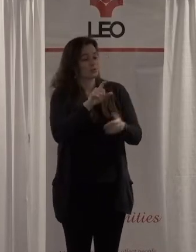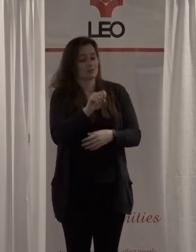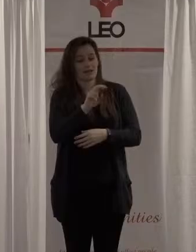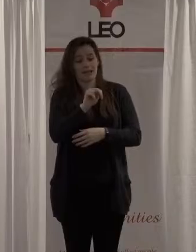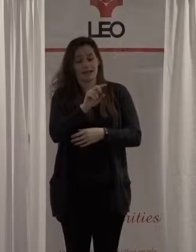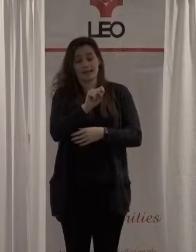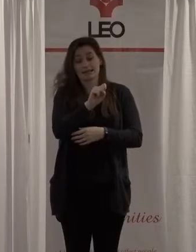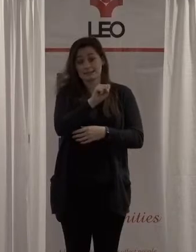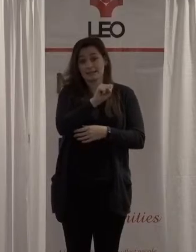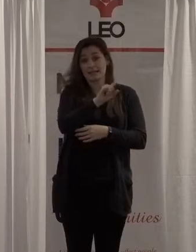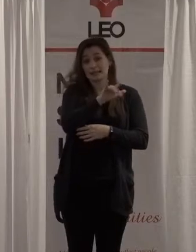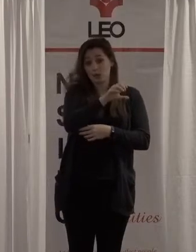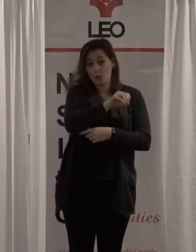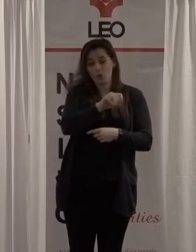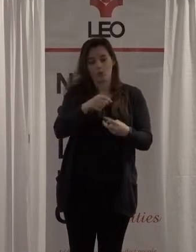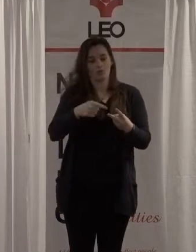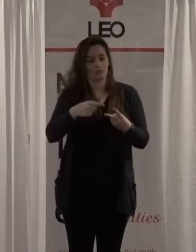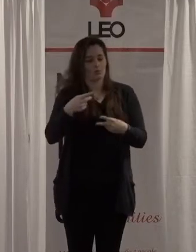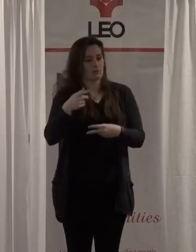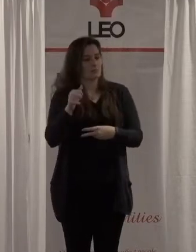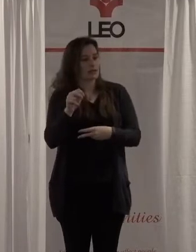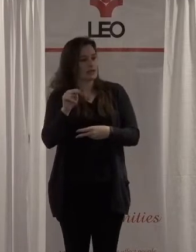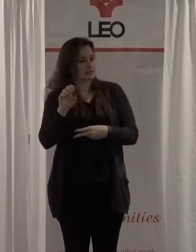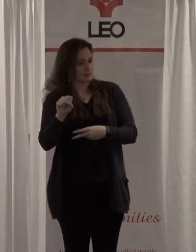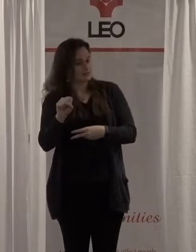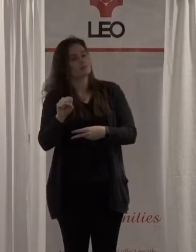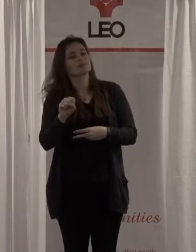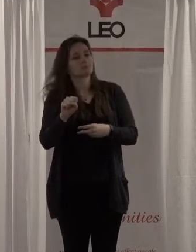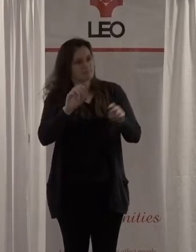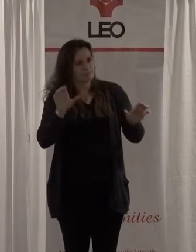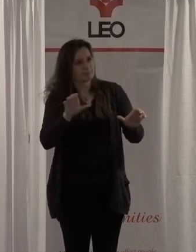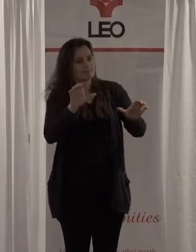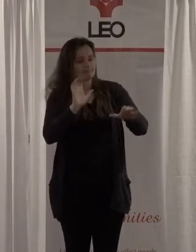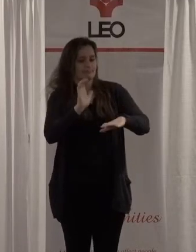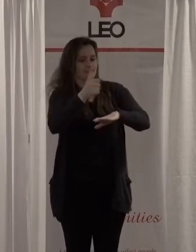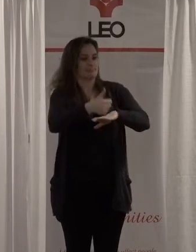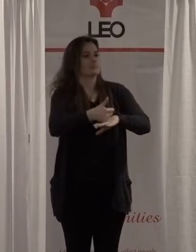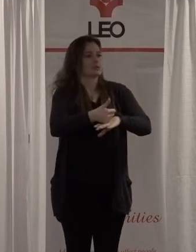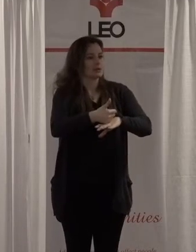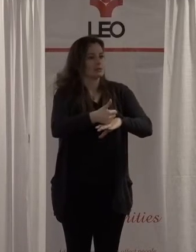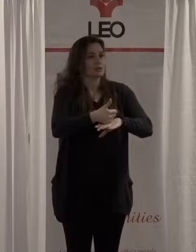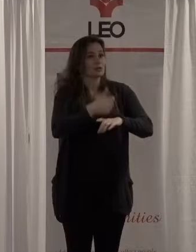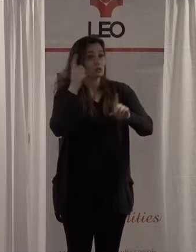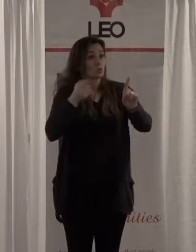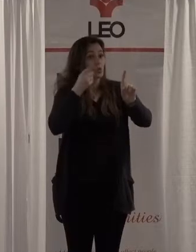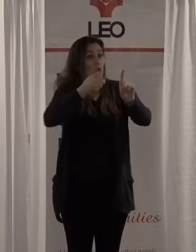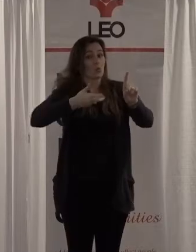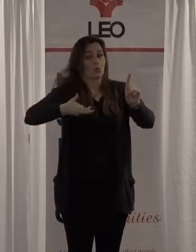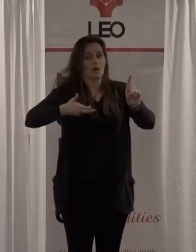FOR MAKING THIS POSSIBLE AND HELPING BUILD IN NOVA SCOTIA WHERE EVERYONE HAS THE OPPORTUNITY TO THRIVE.